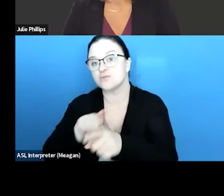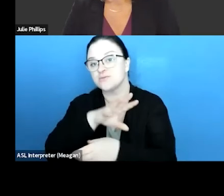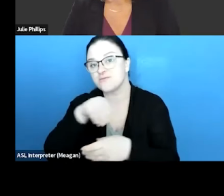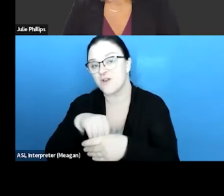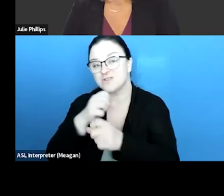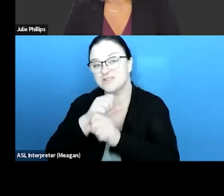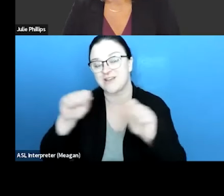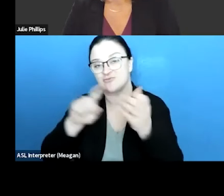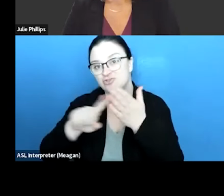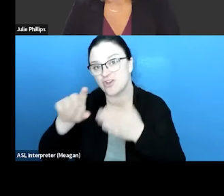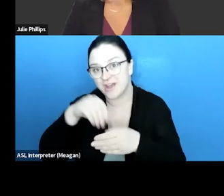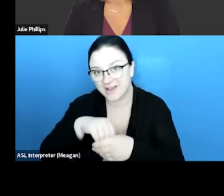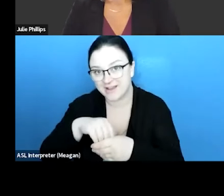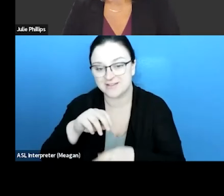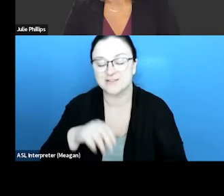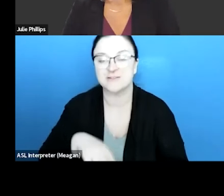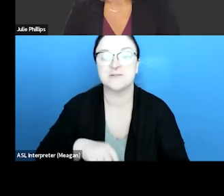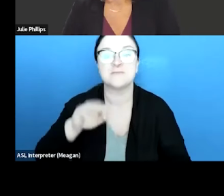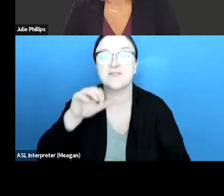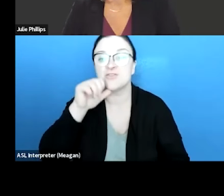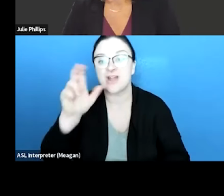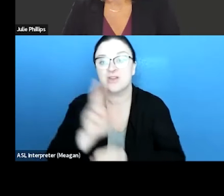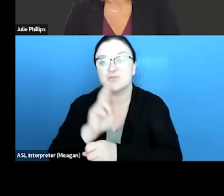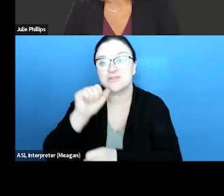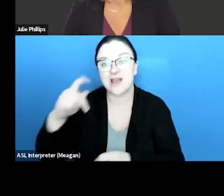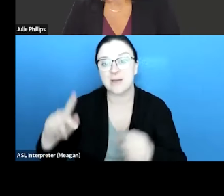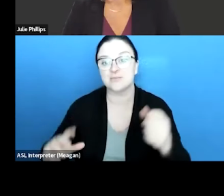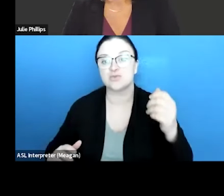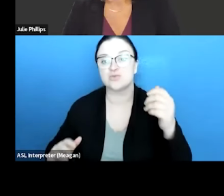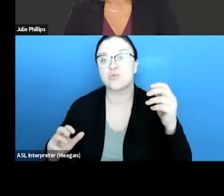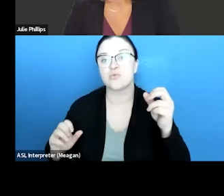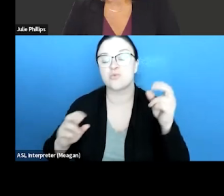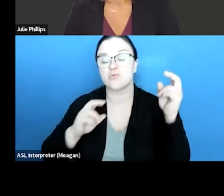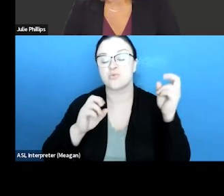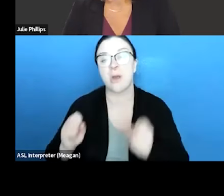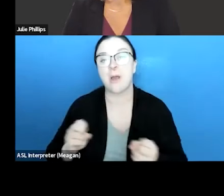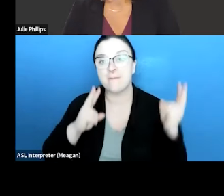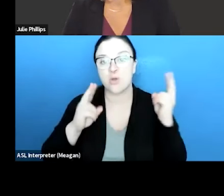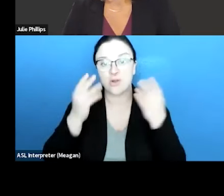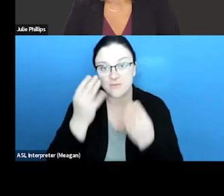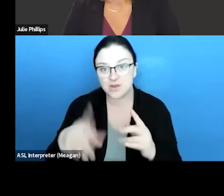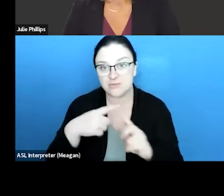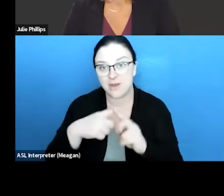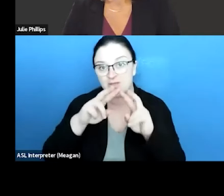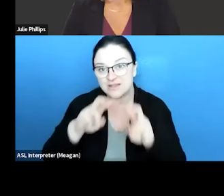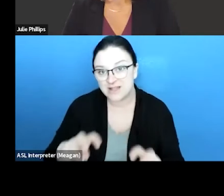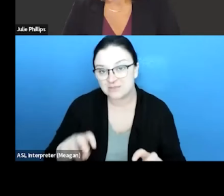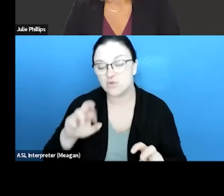that if they're not using the app to upload information about the assessment or things like that,